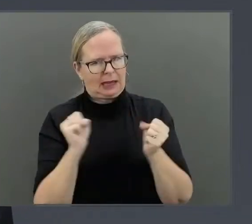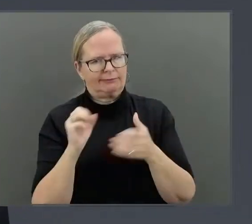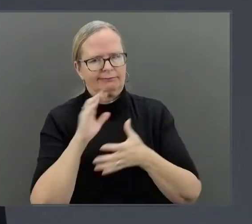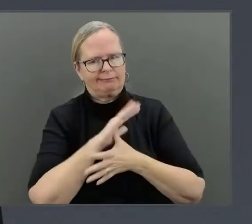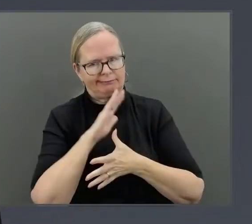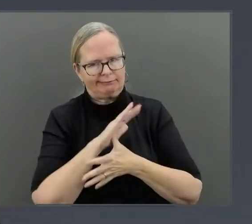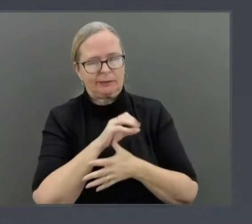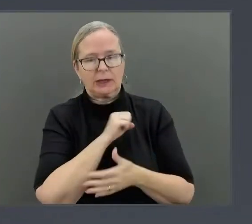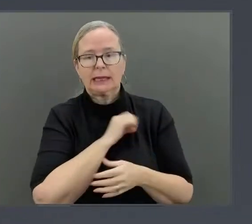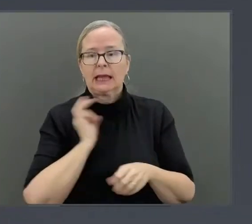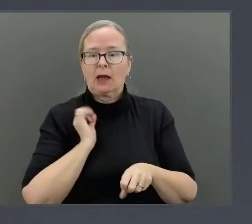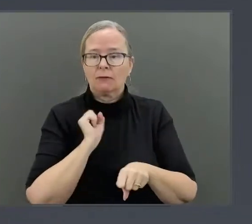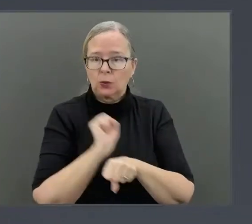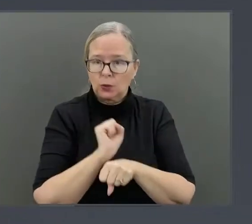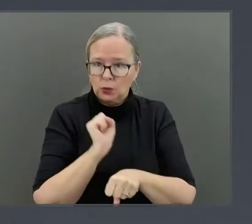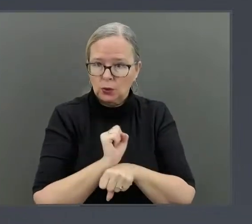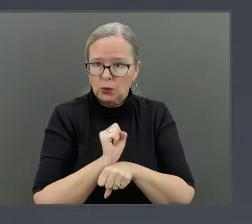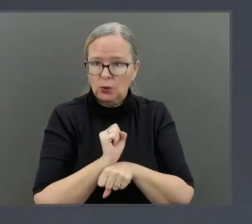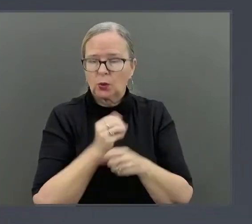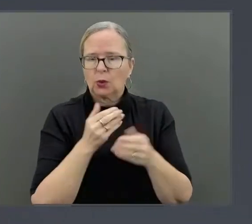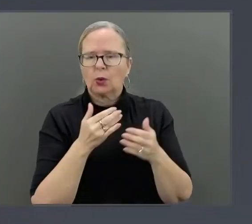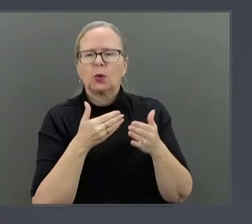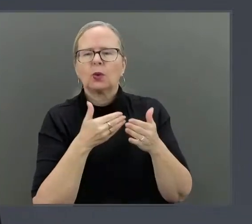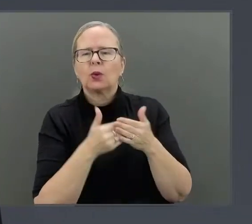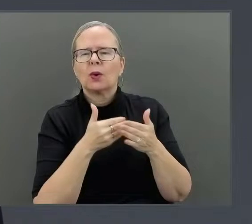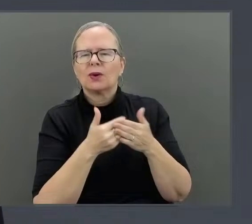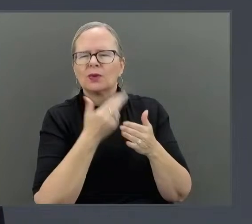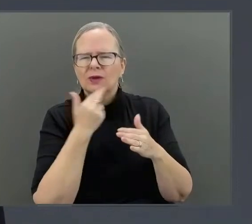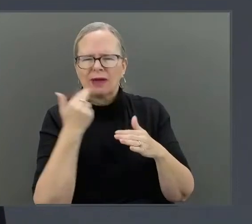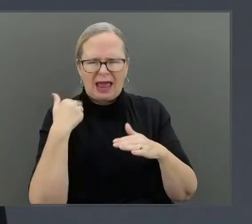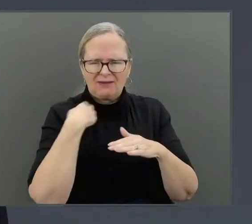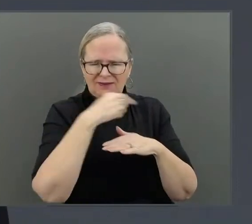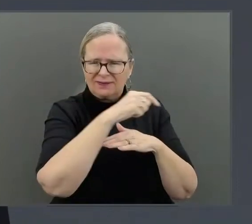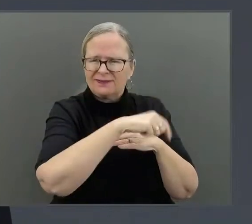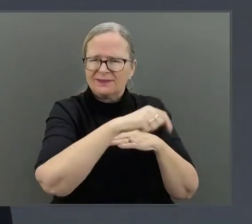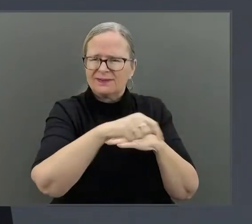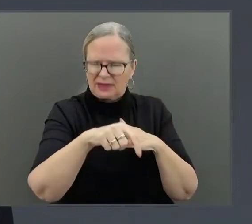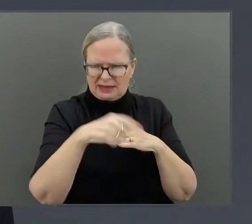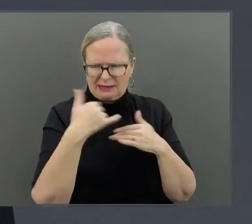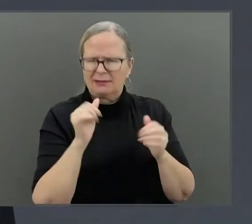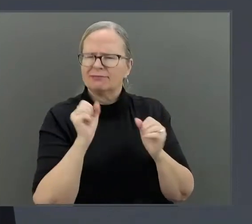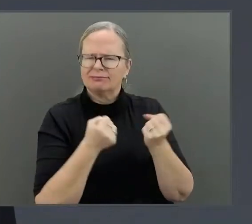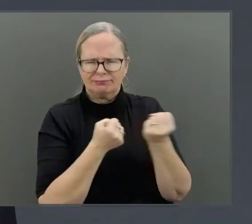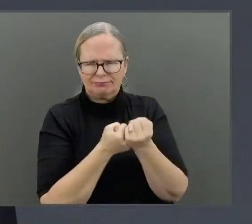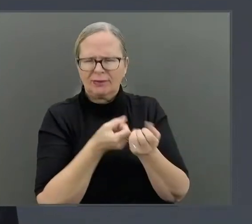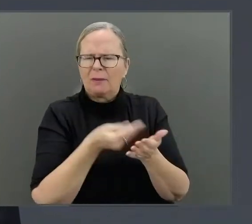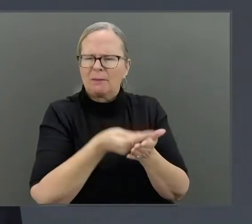in the area and doing what they can to help thank you to the entire Community for continuing to show